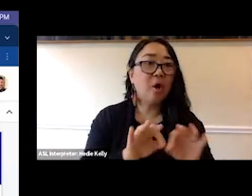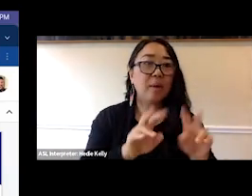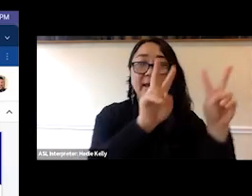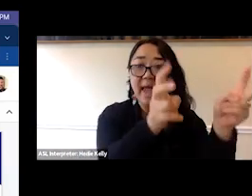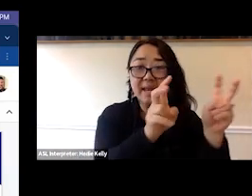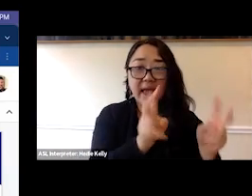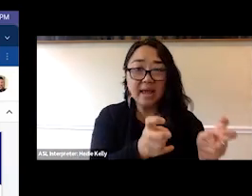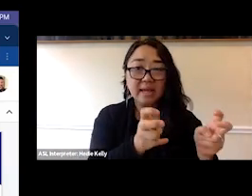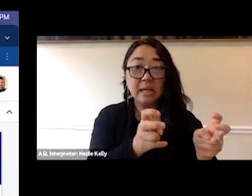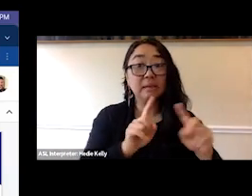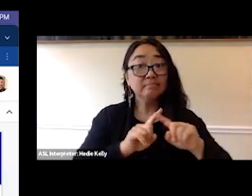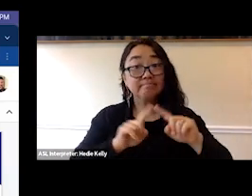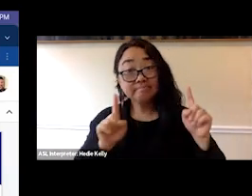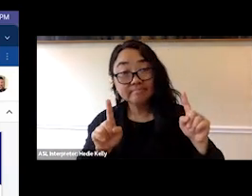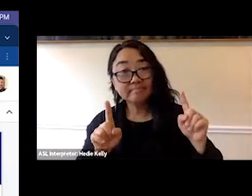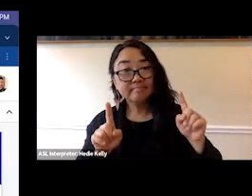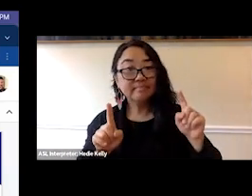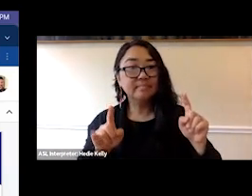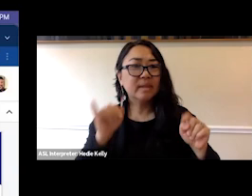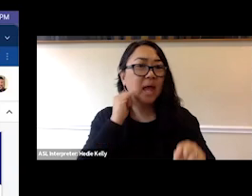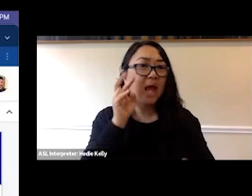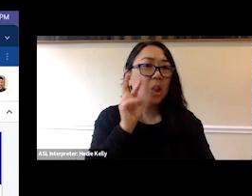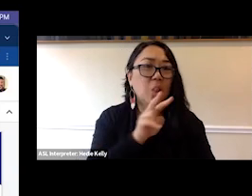However, if I look at the tags in this document